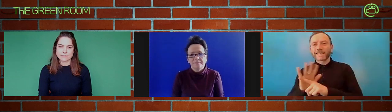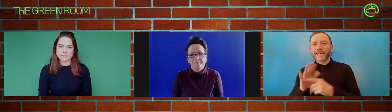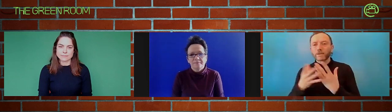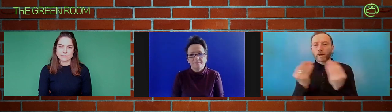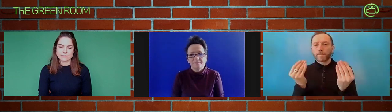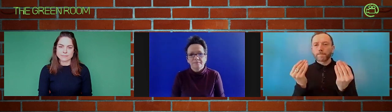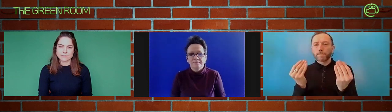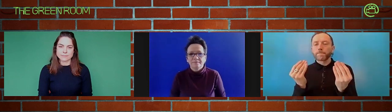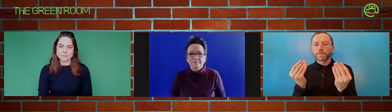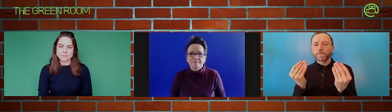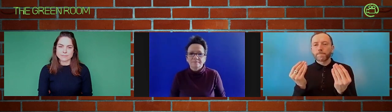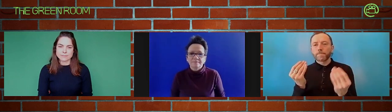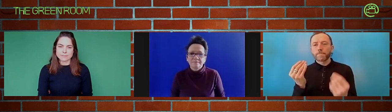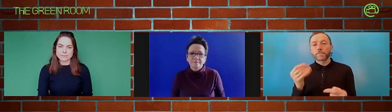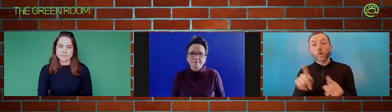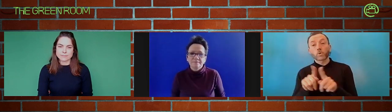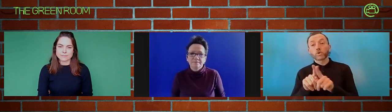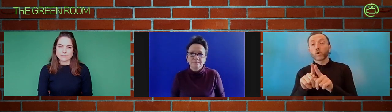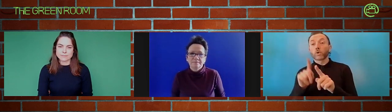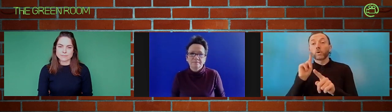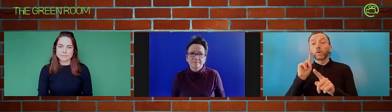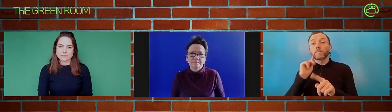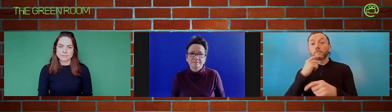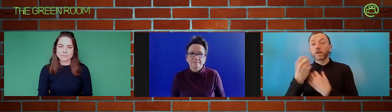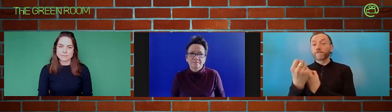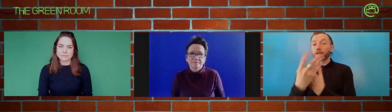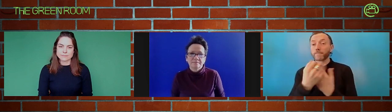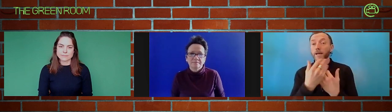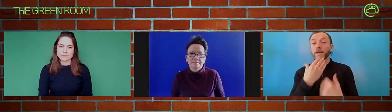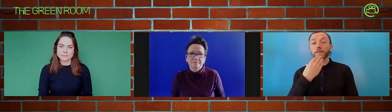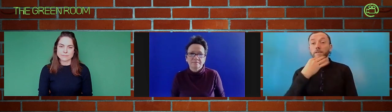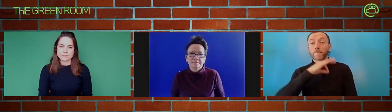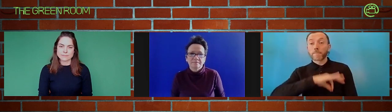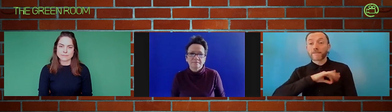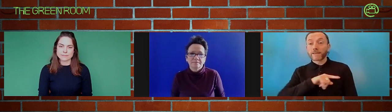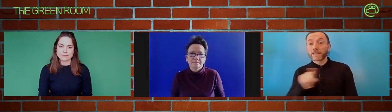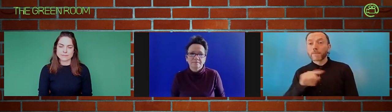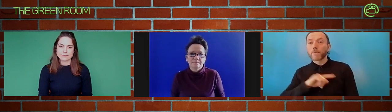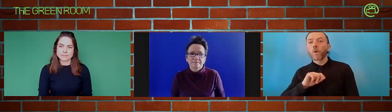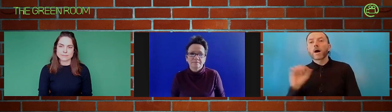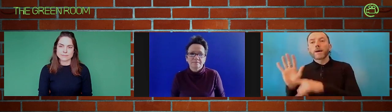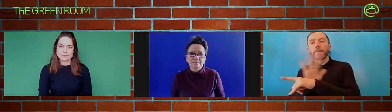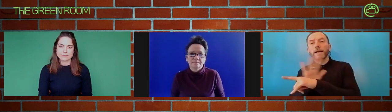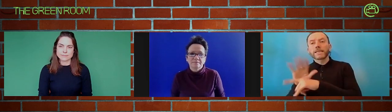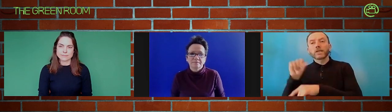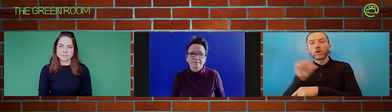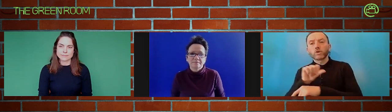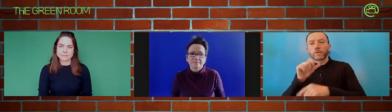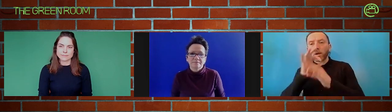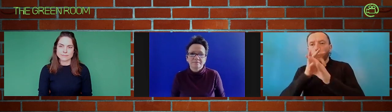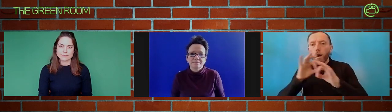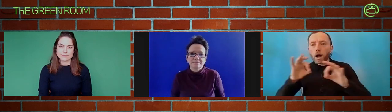they think it's useful to have that because backstage you're supposed to be quiet. So there's a there's a bonus for having